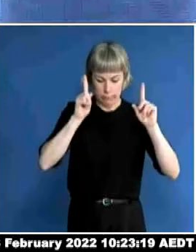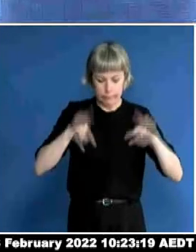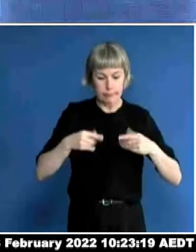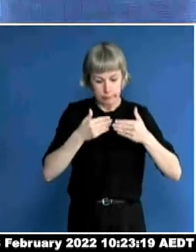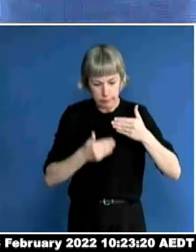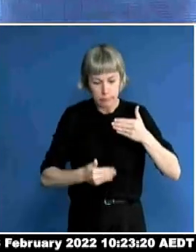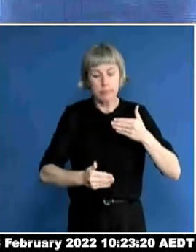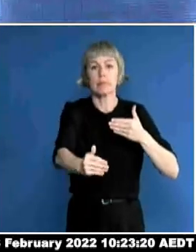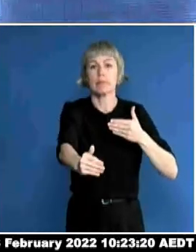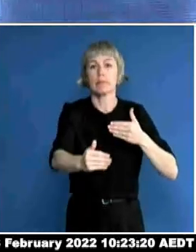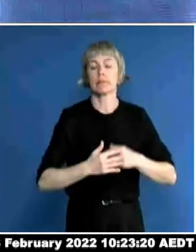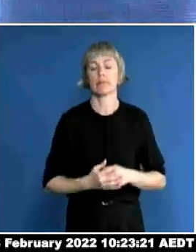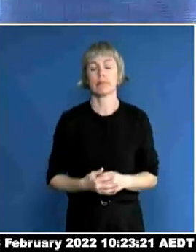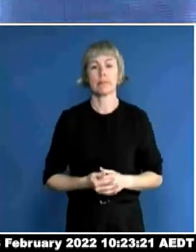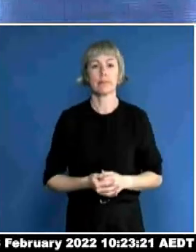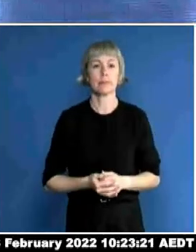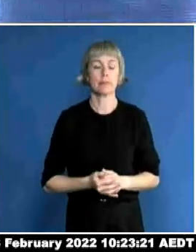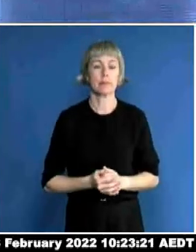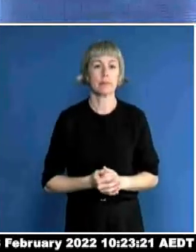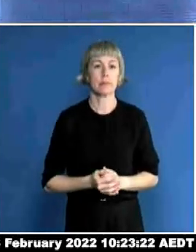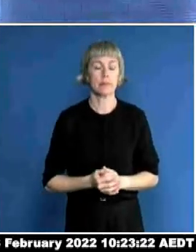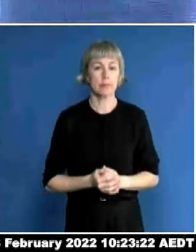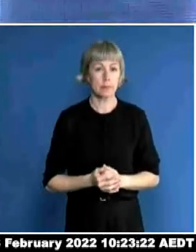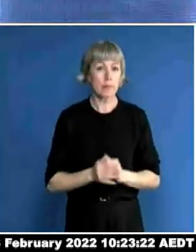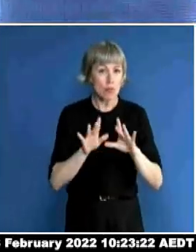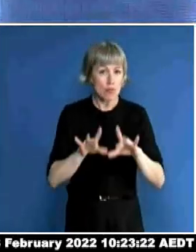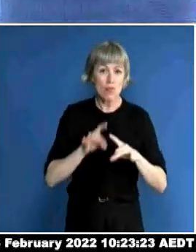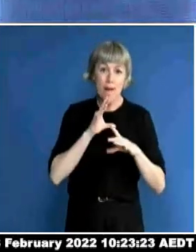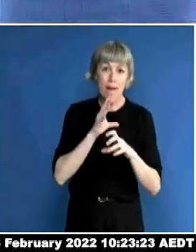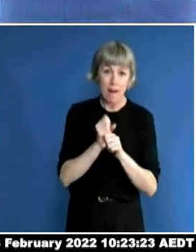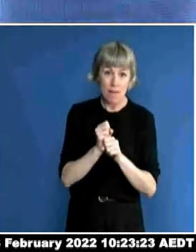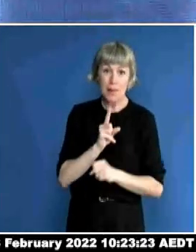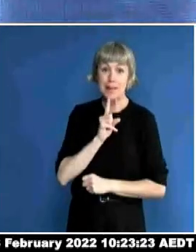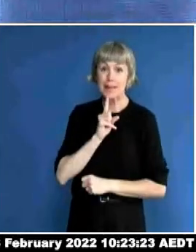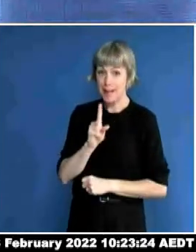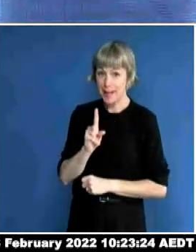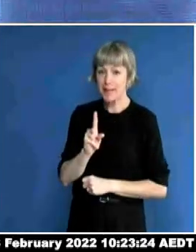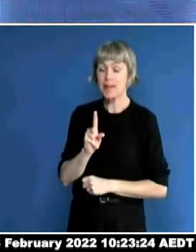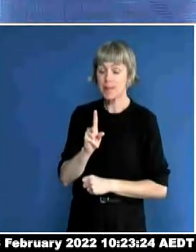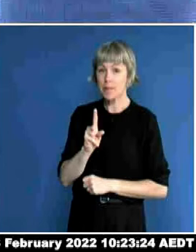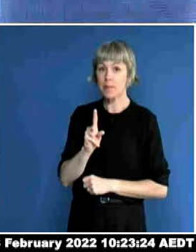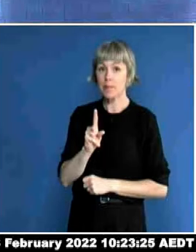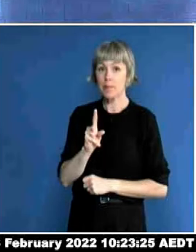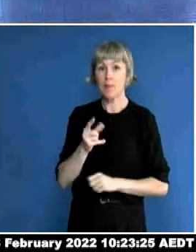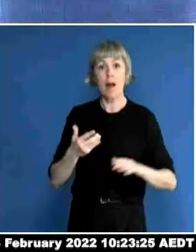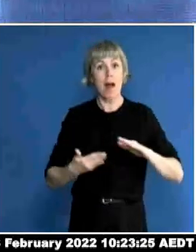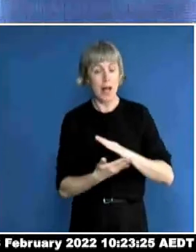The Australian Government says under the new employment services model, job seekers will